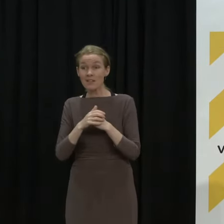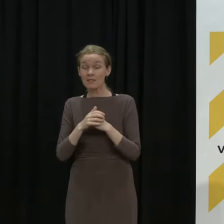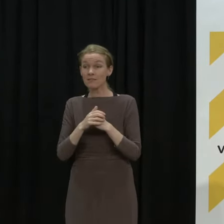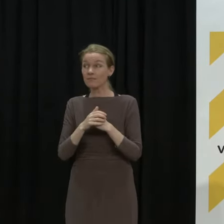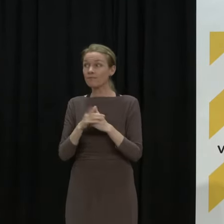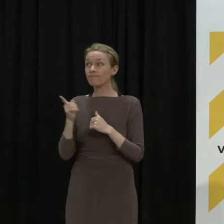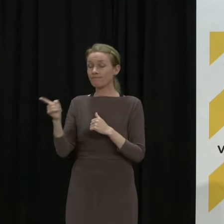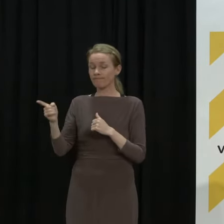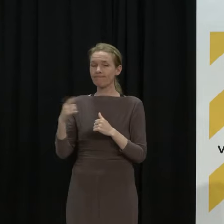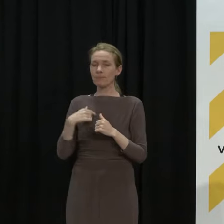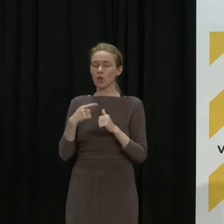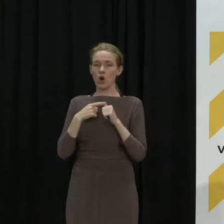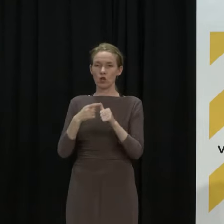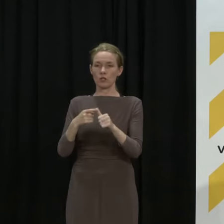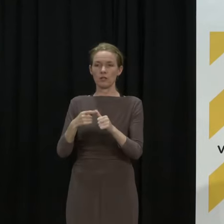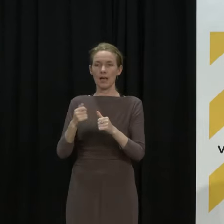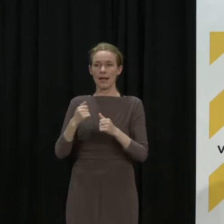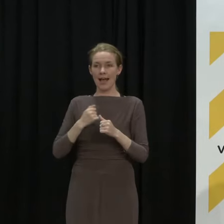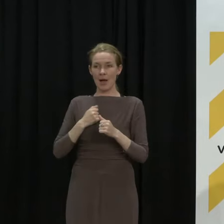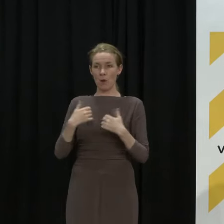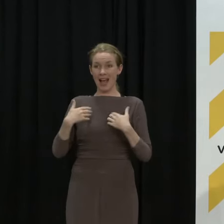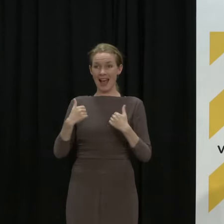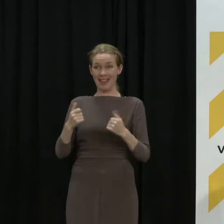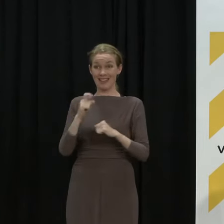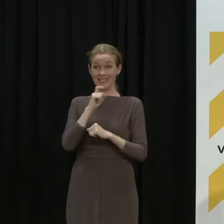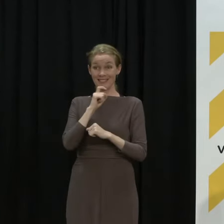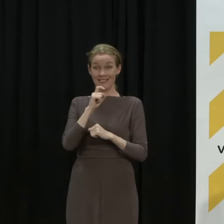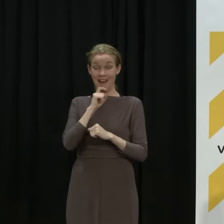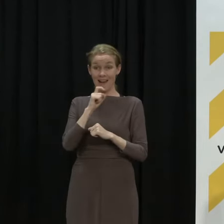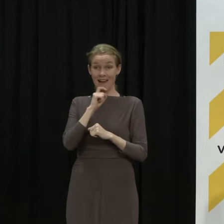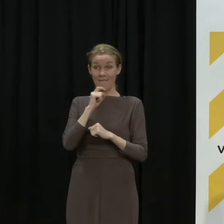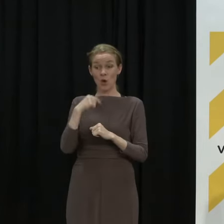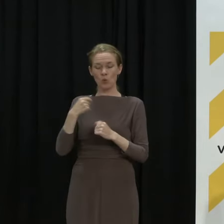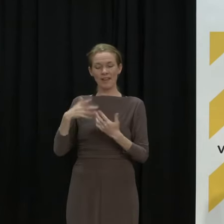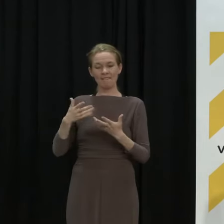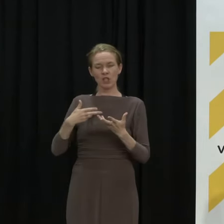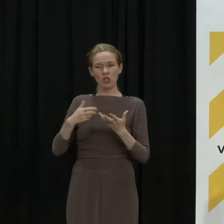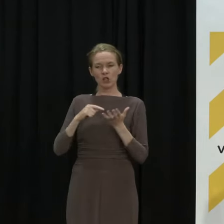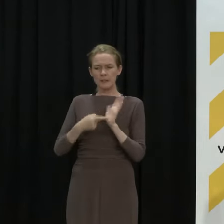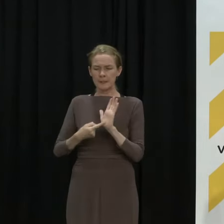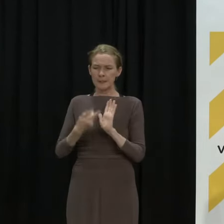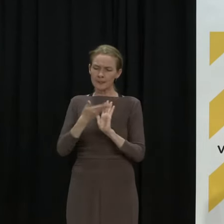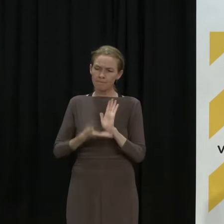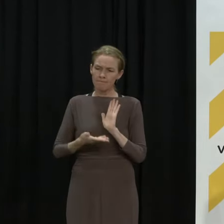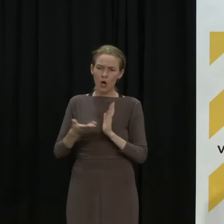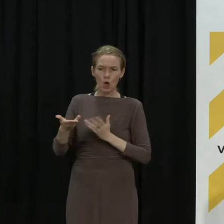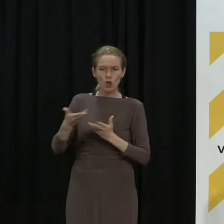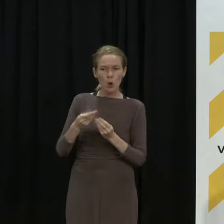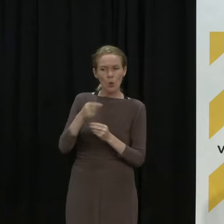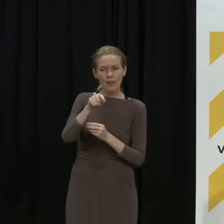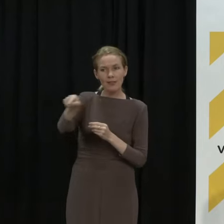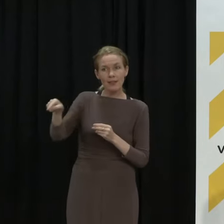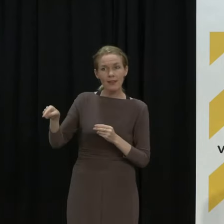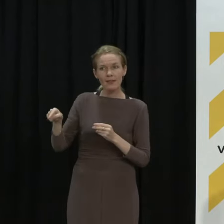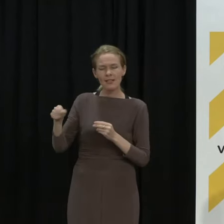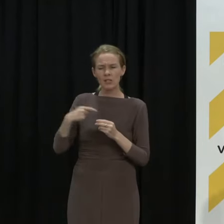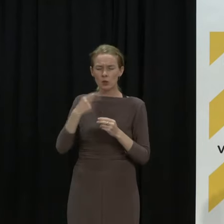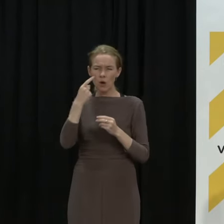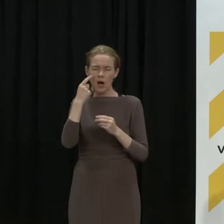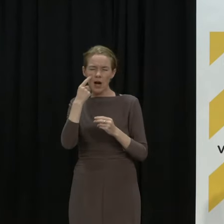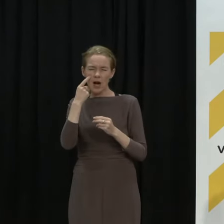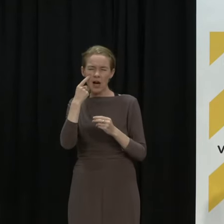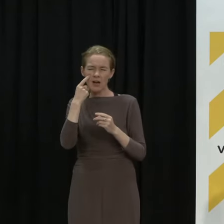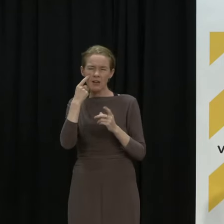Will it include the health